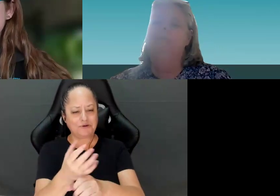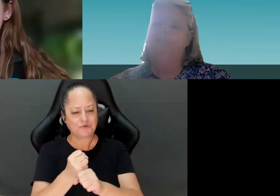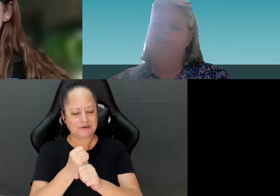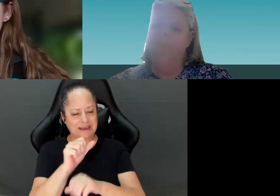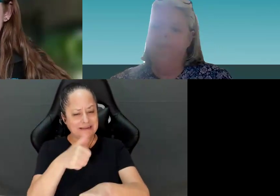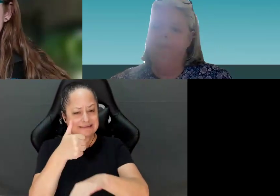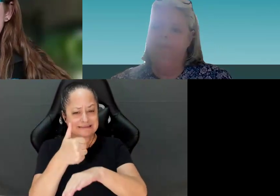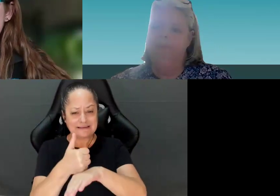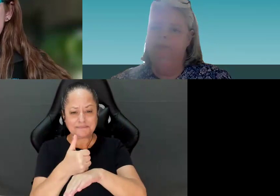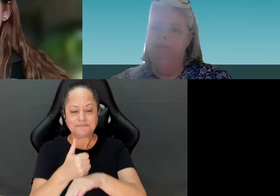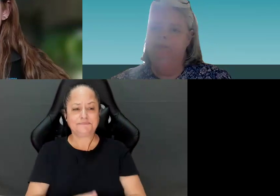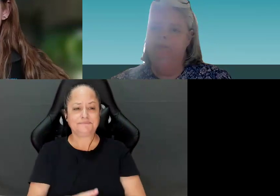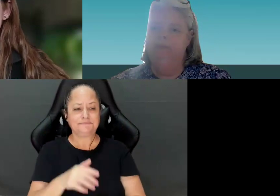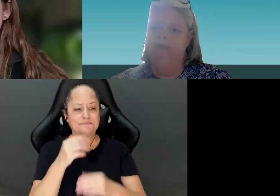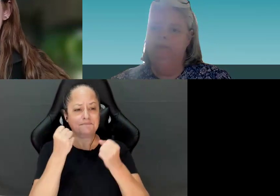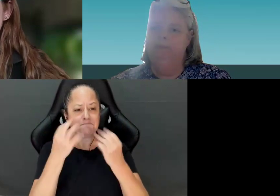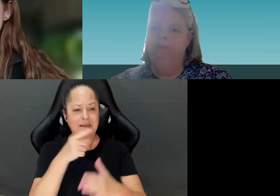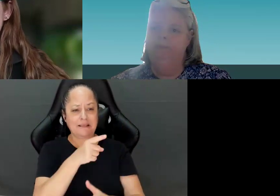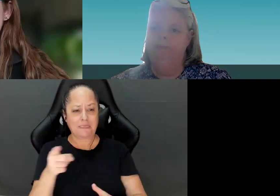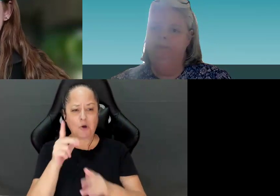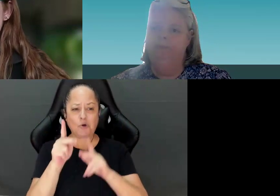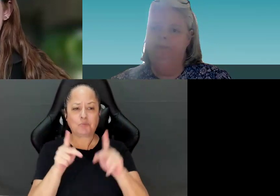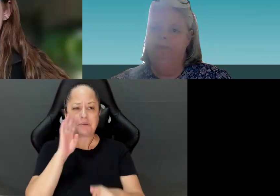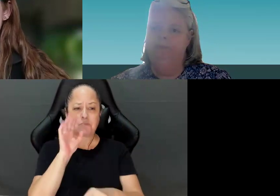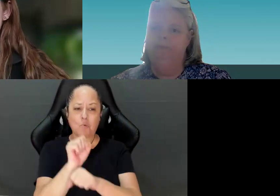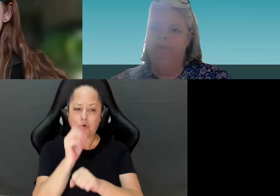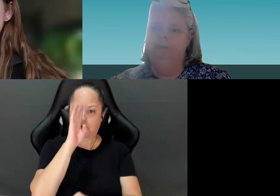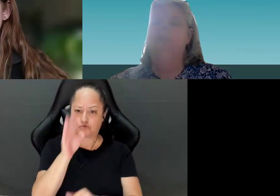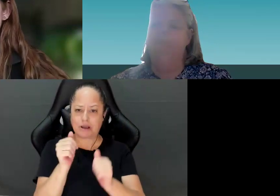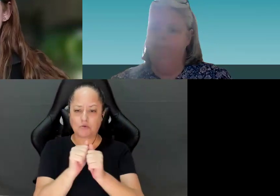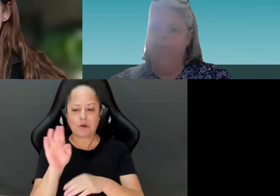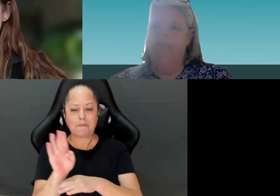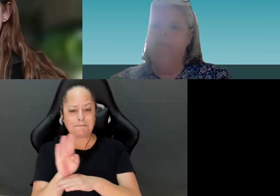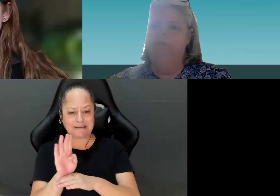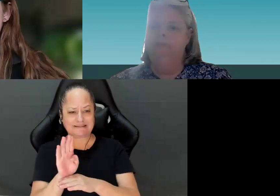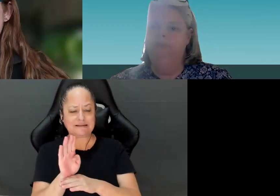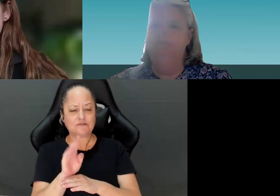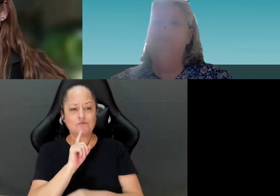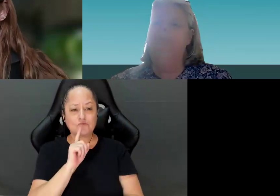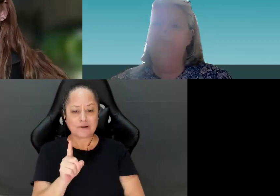So a lot of times those people will work directly with our businesses, too and really help them